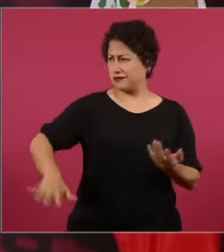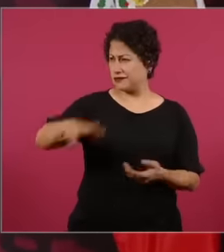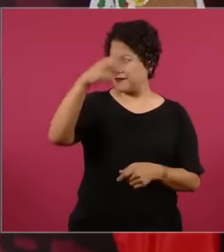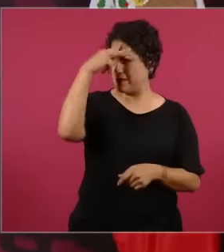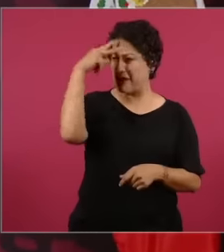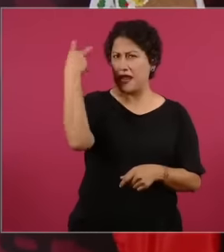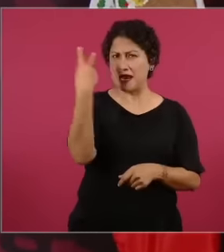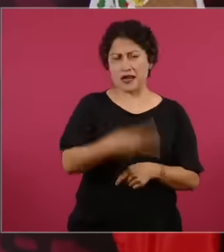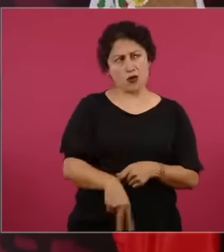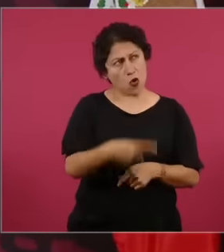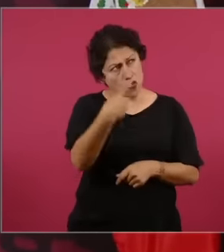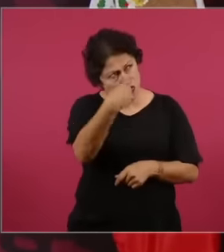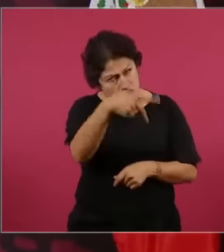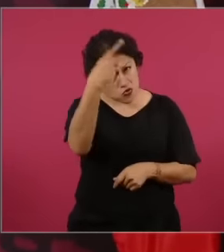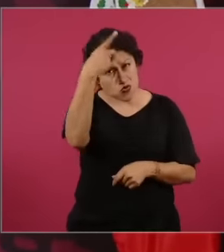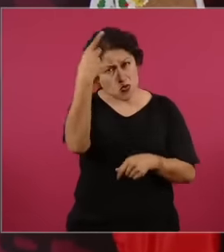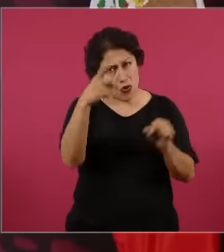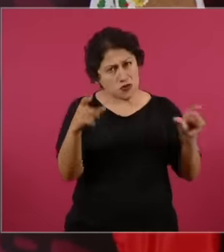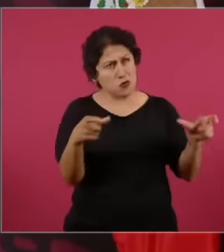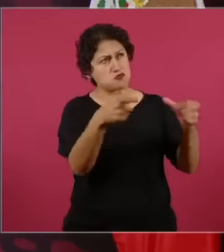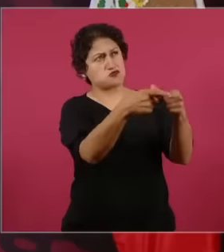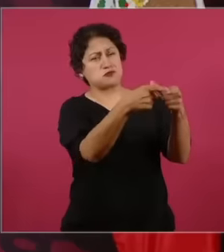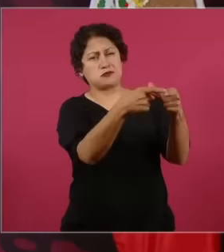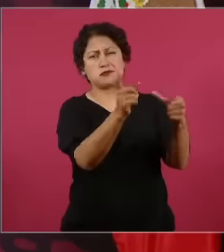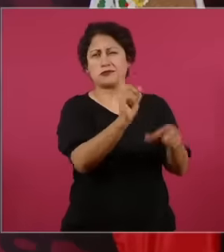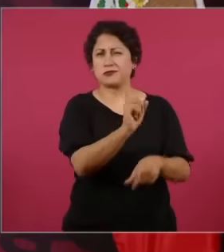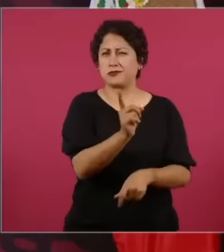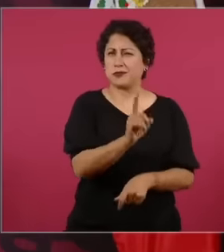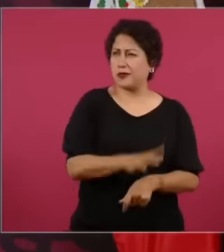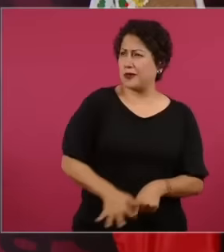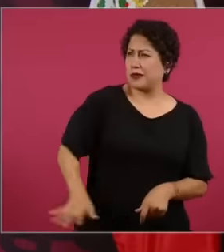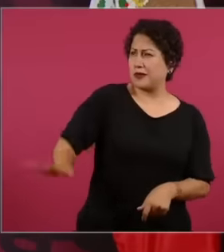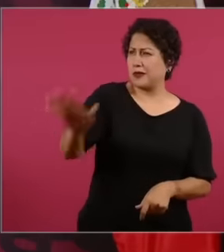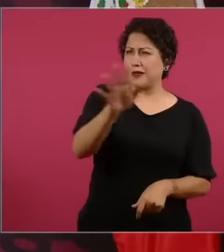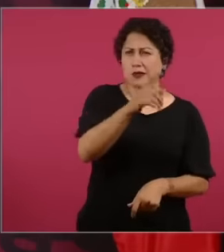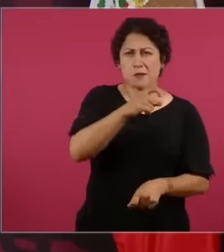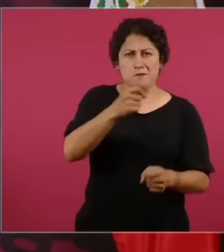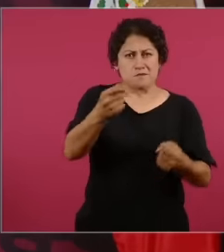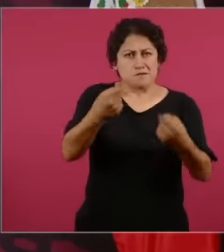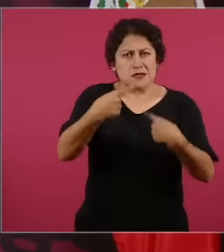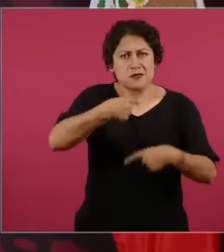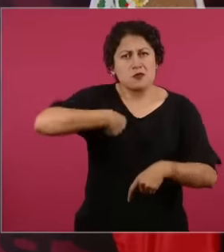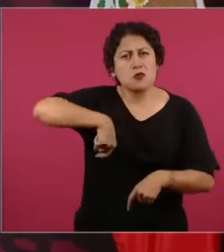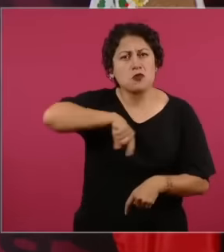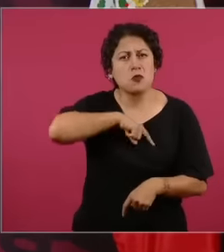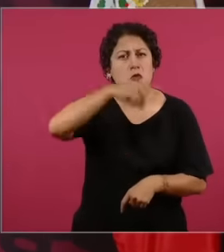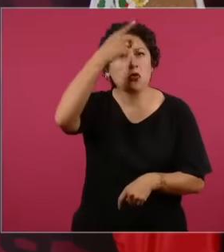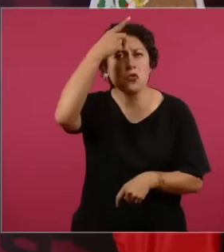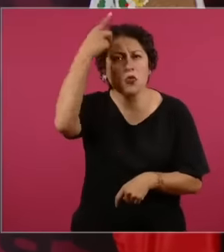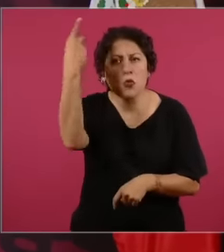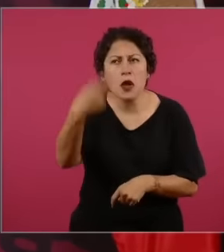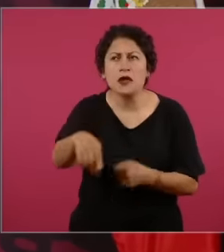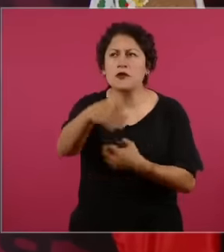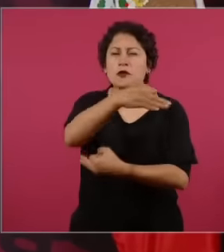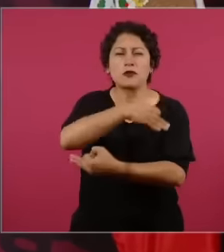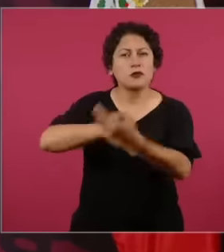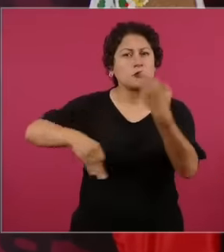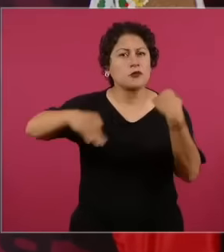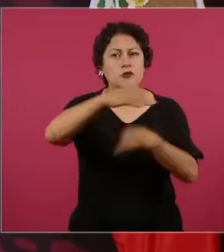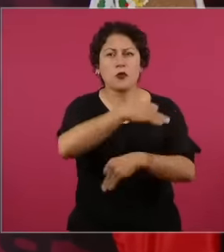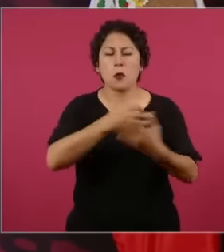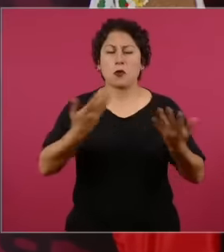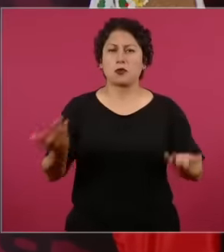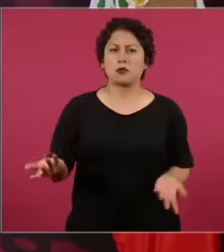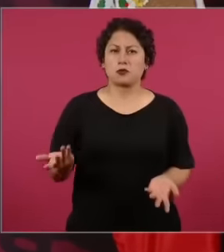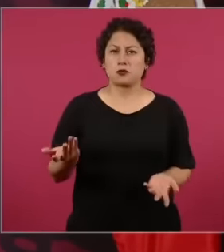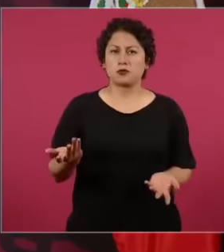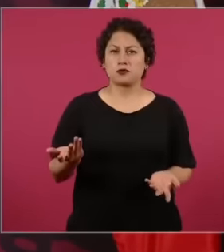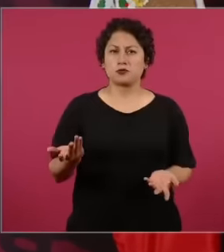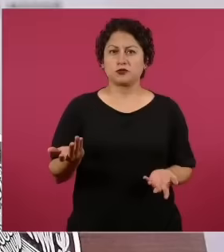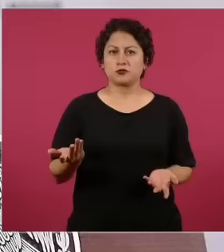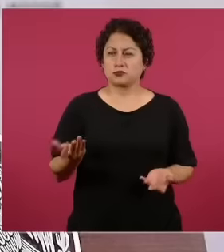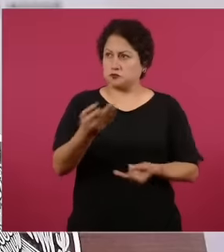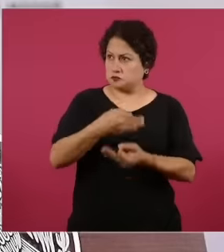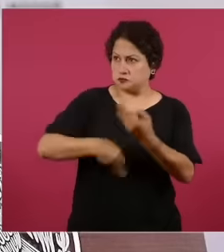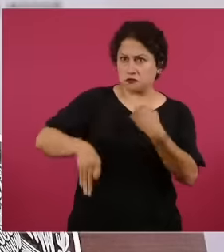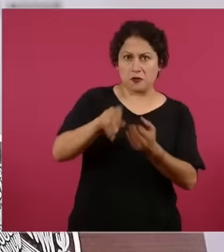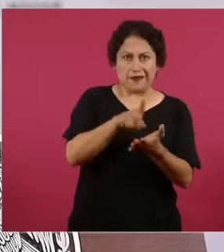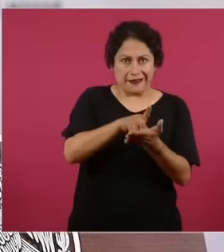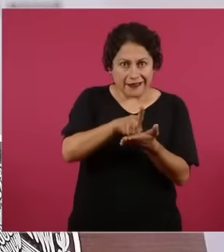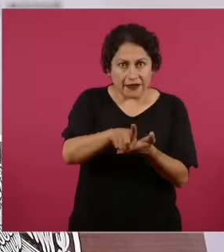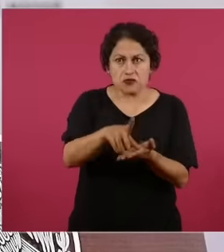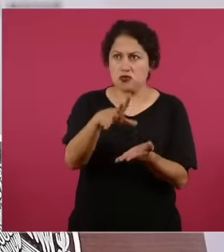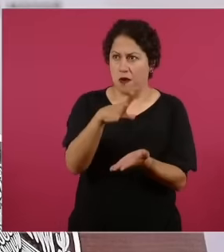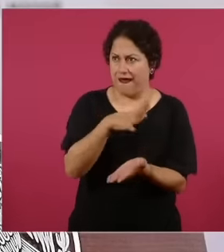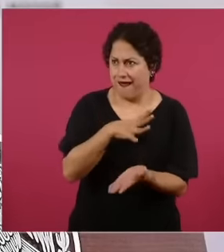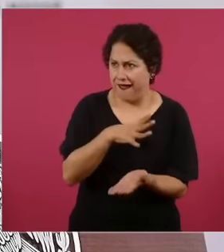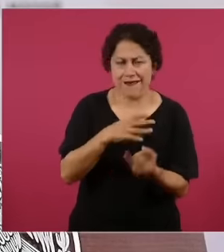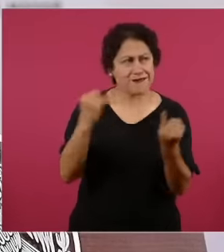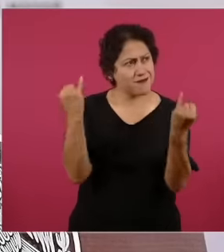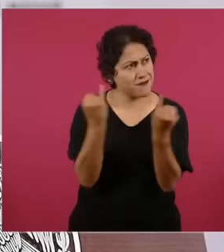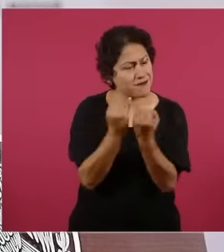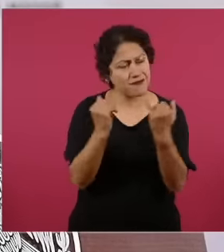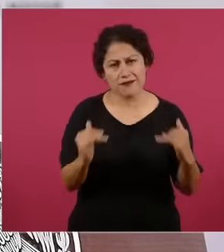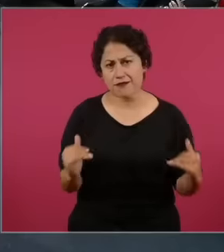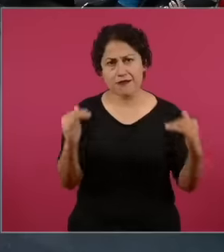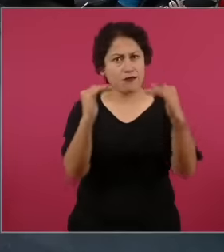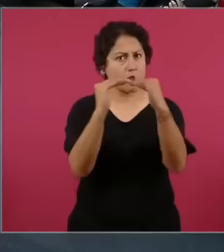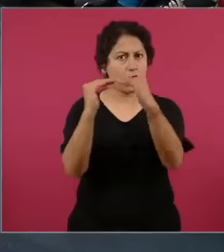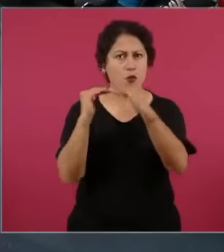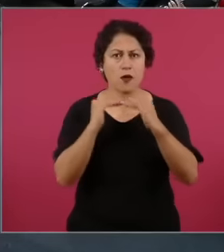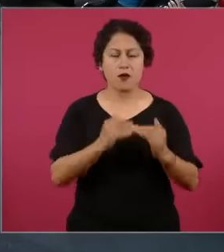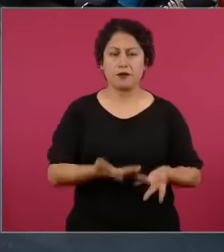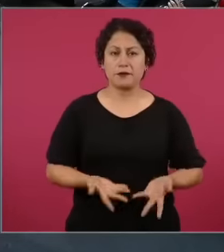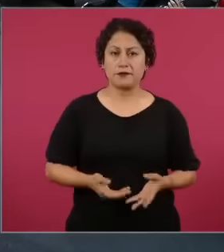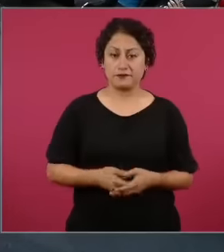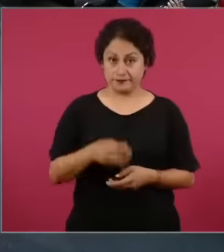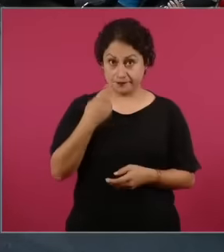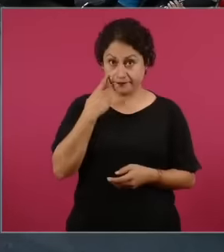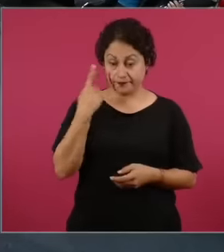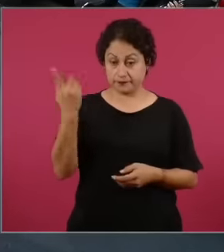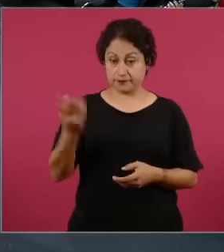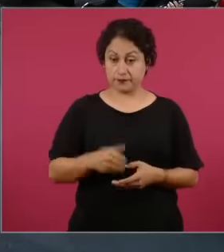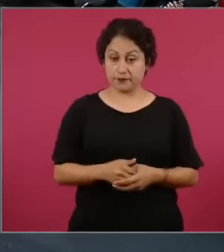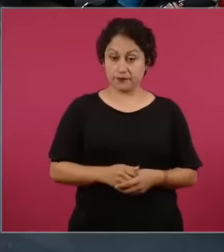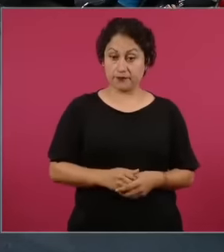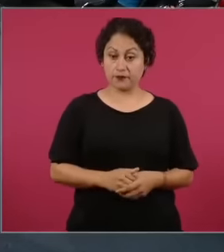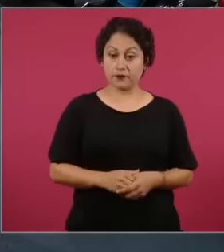minority, we all have the same rights, look,